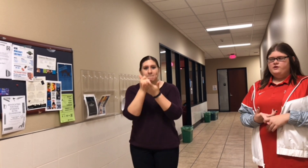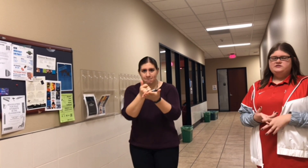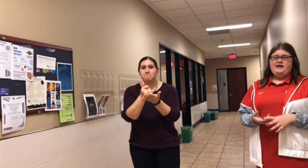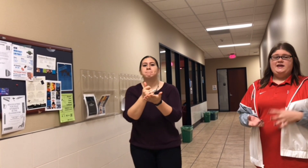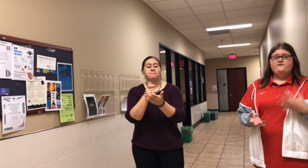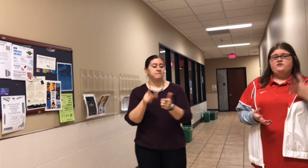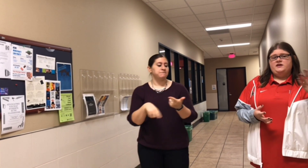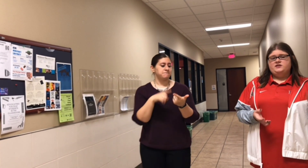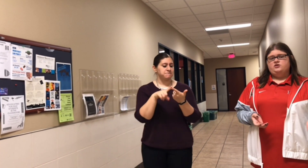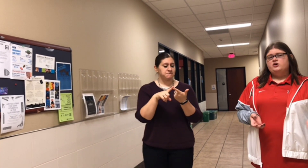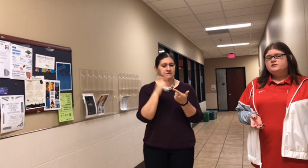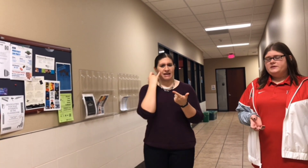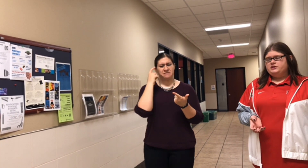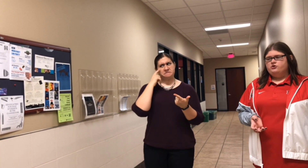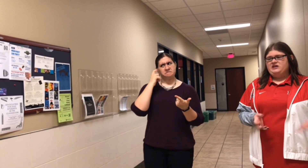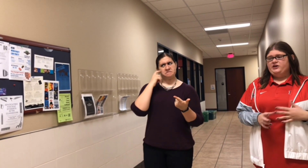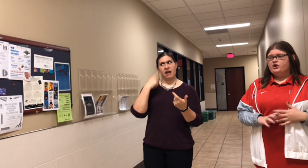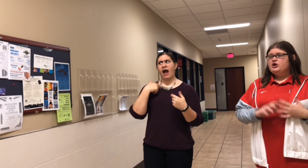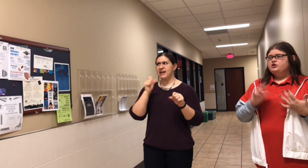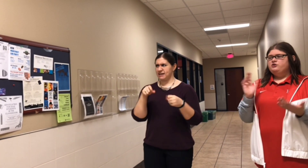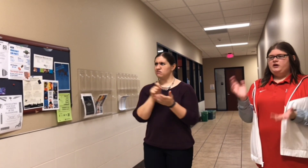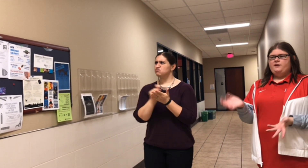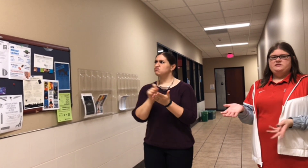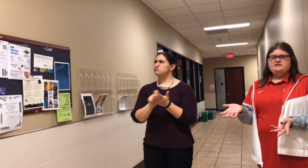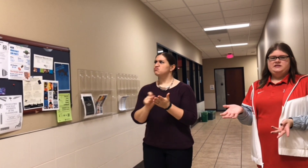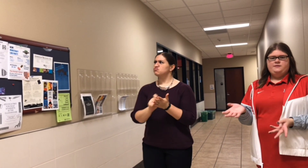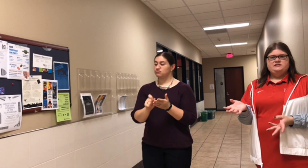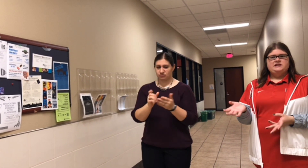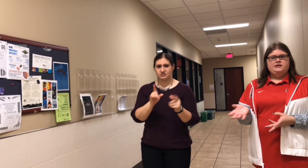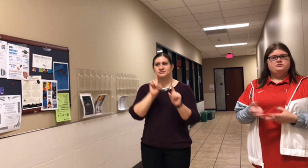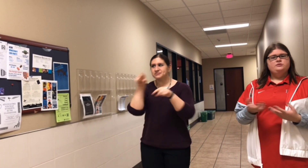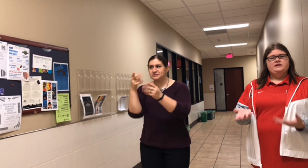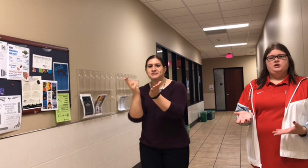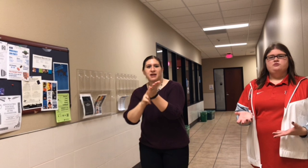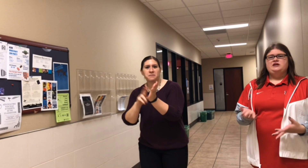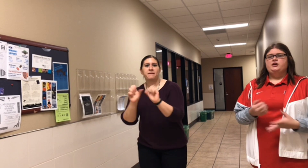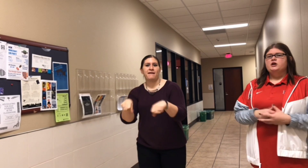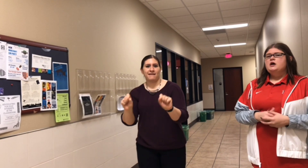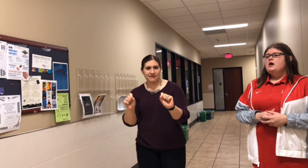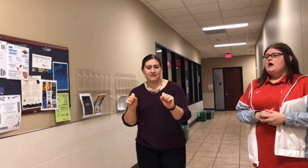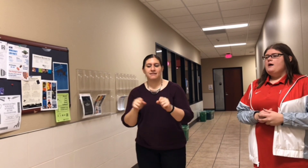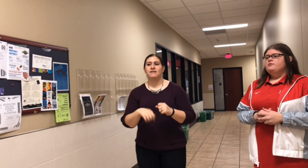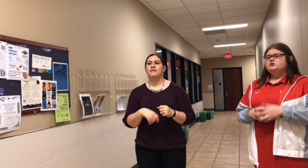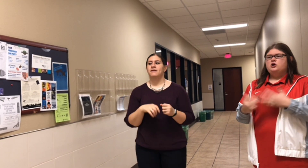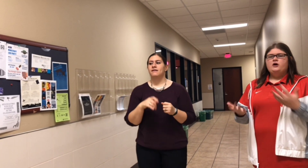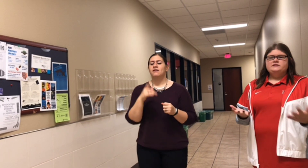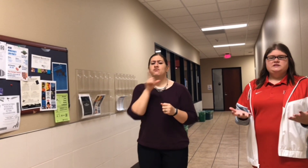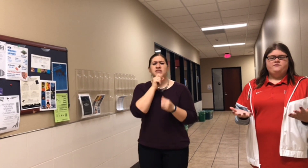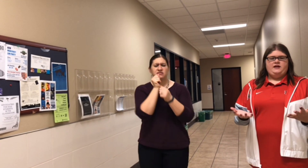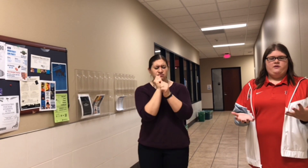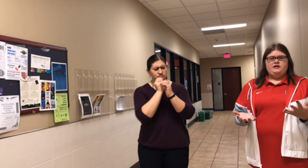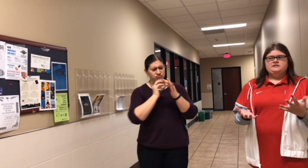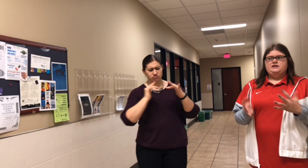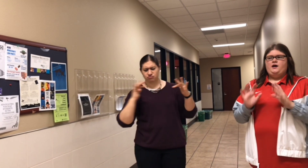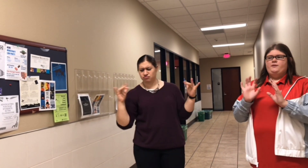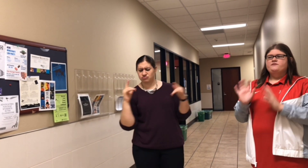if you think that you could be a note-taker...you could come and see them and sign up to be a note-taker. There are all kinds of different areas of